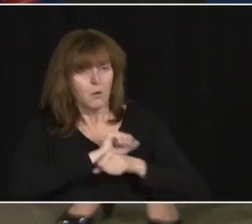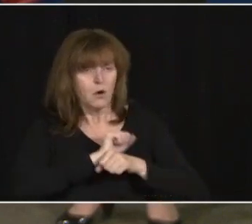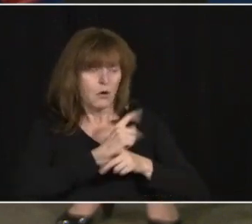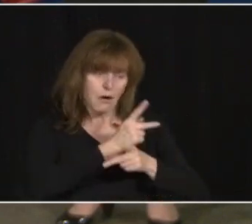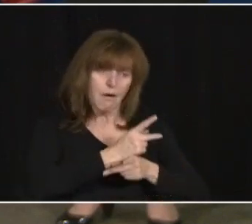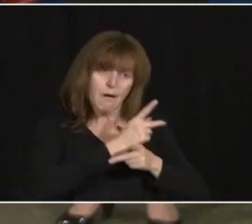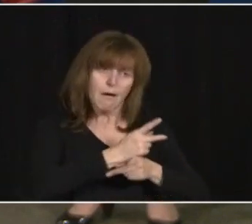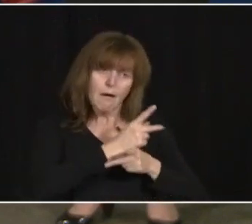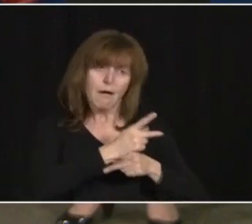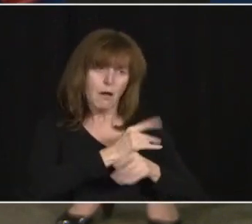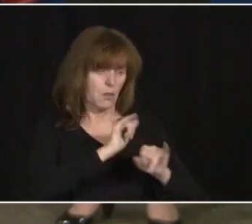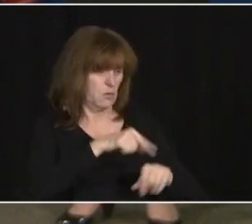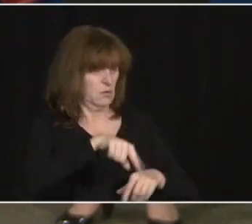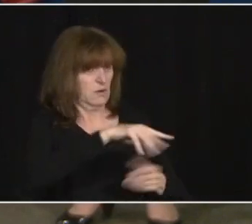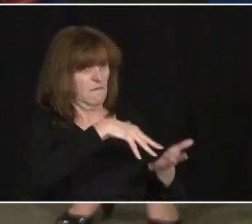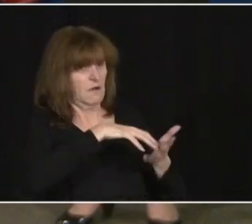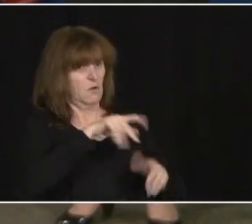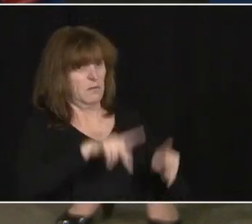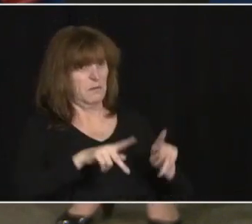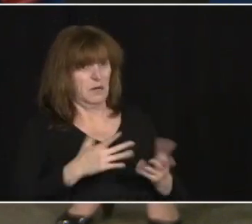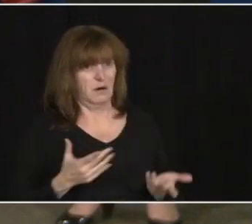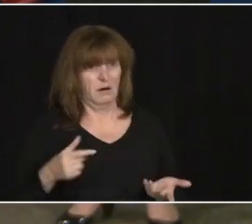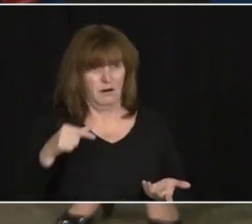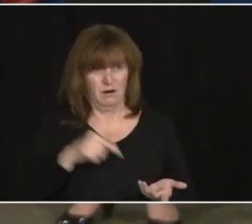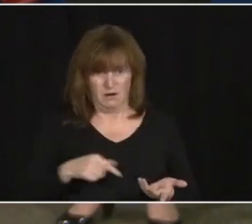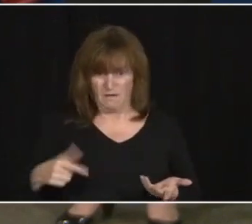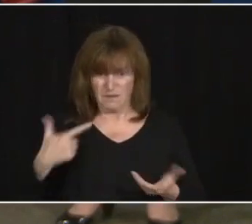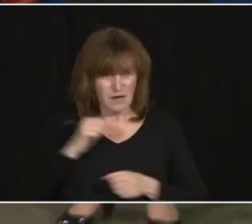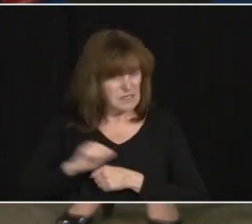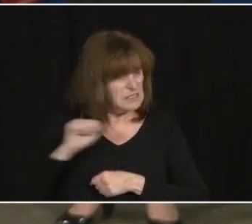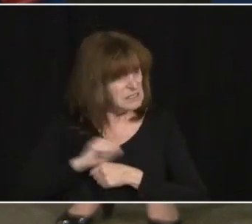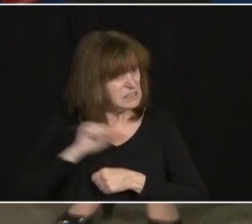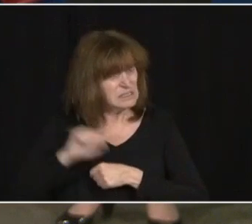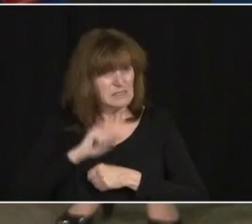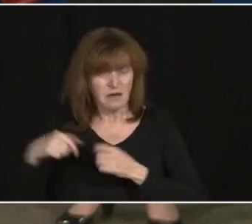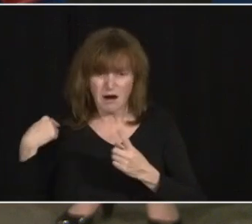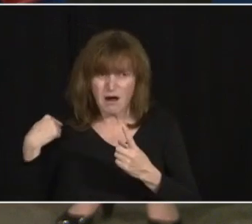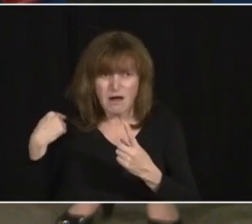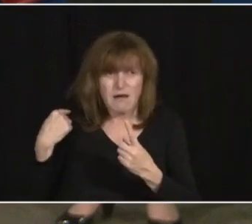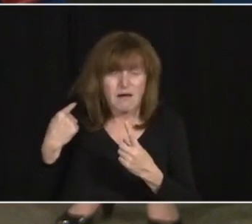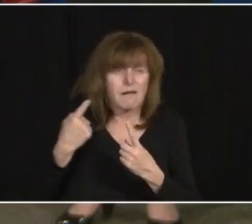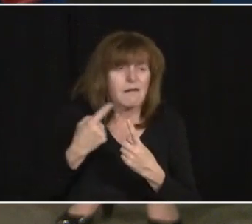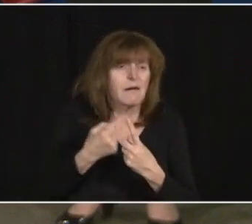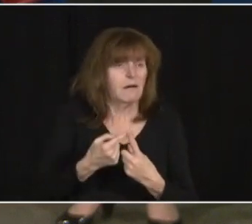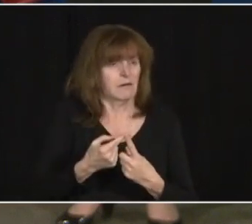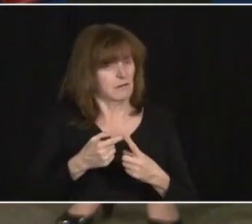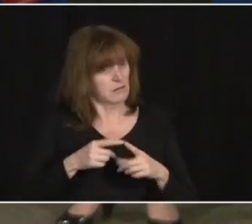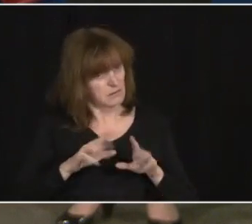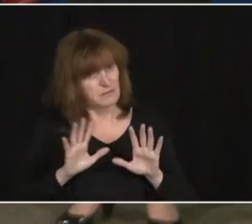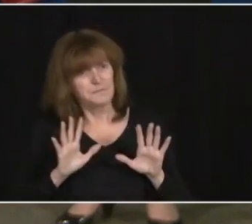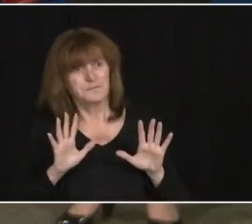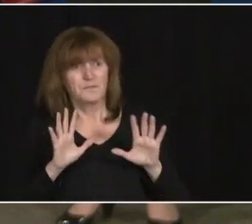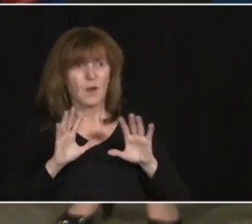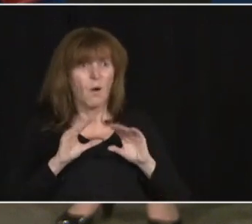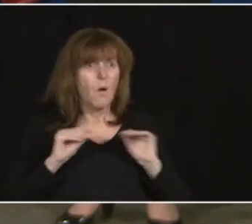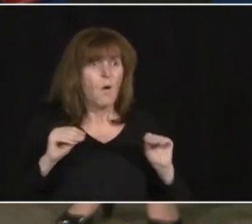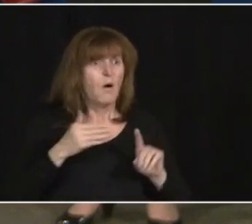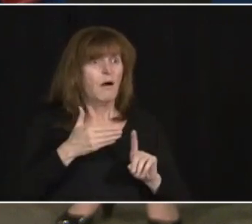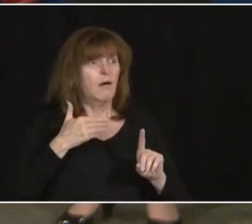We have been on this. And you know it is not a lack of preparation from my perspective and